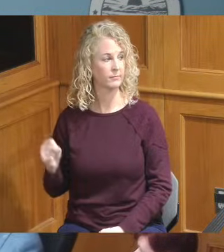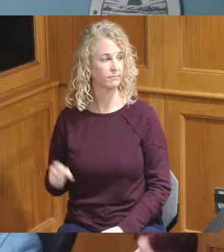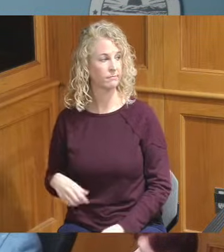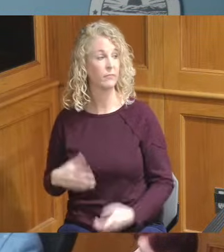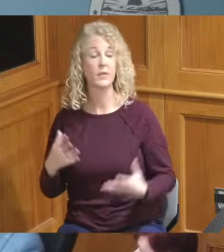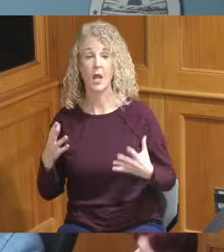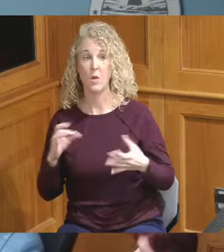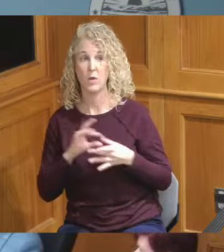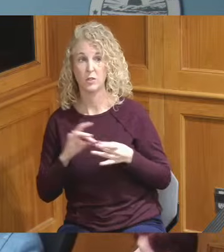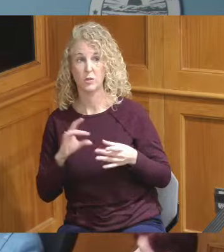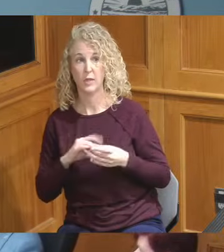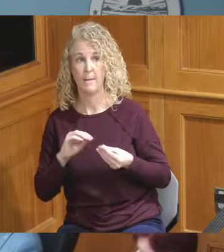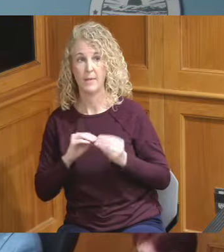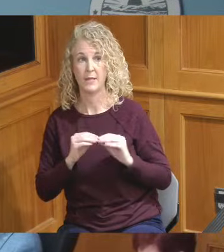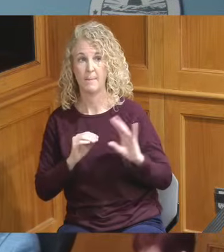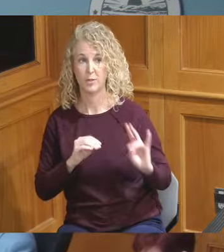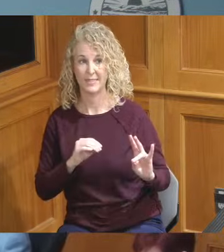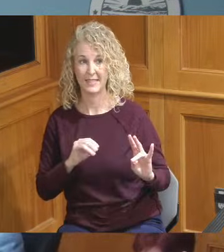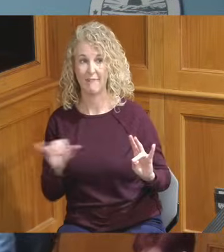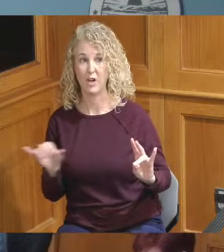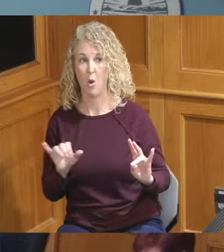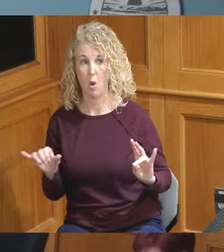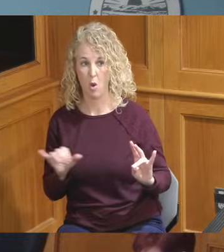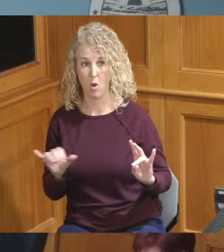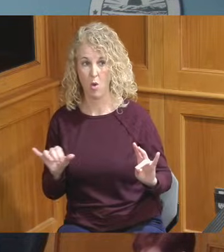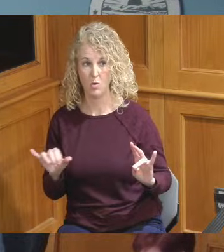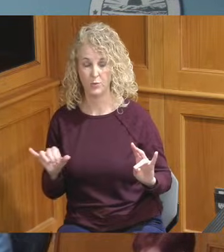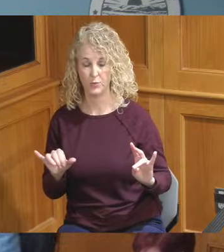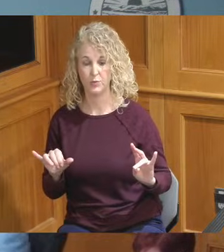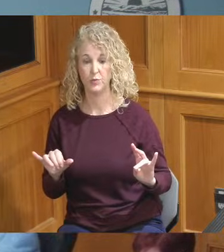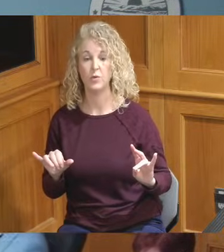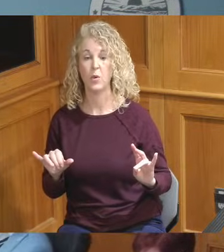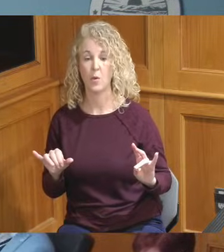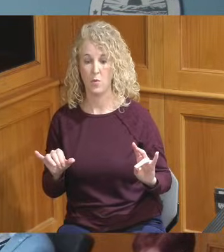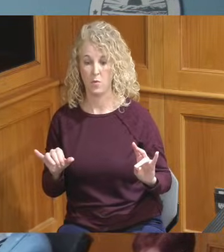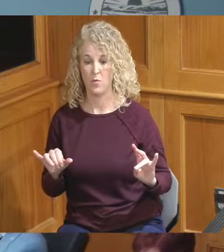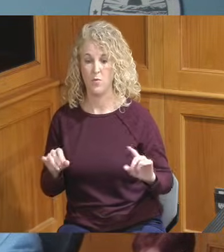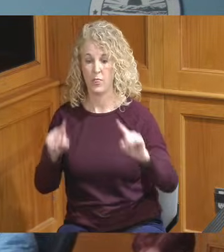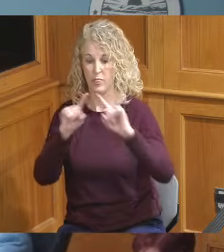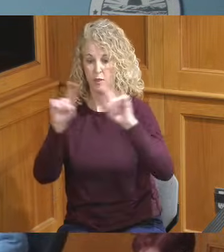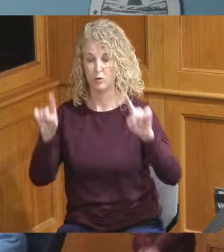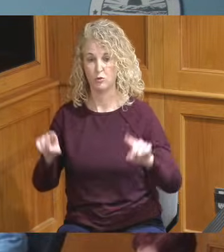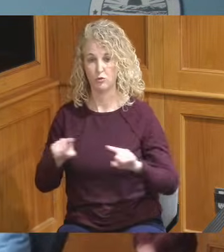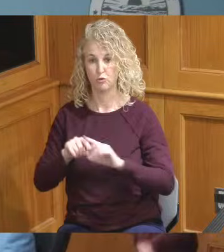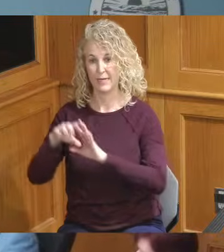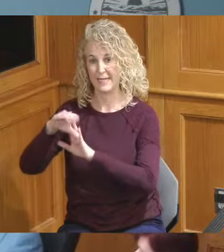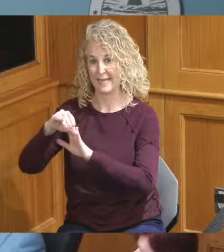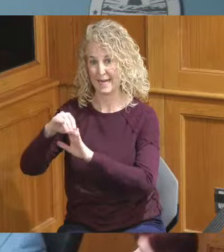I wanted to comment on item number seven, which is the Paycor related item. I recognize that there is